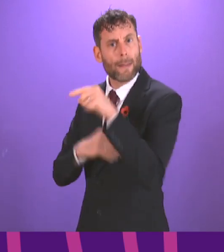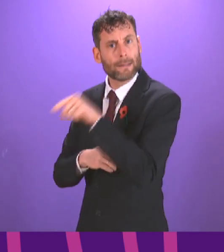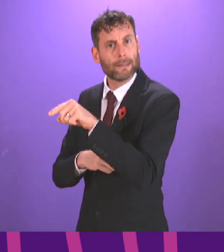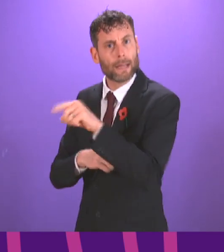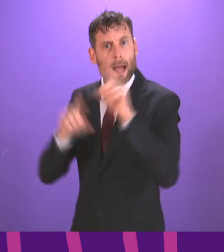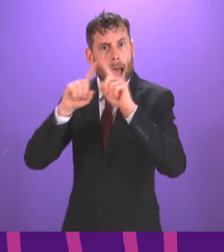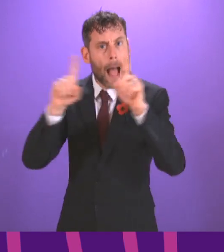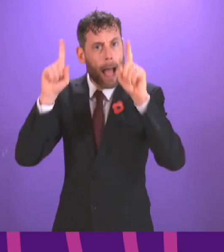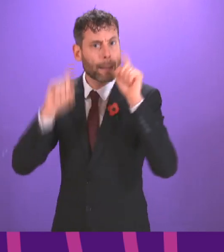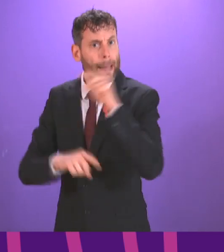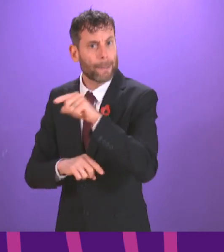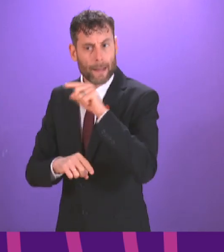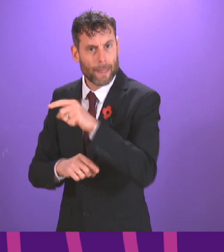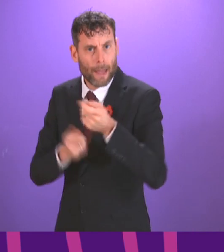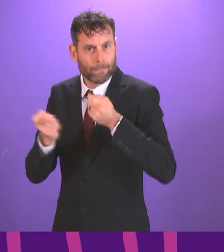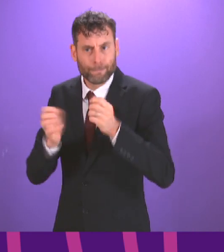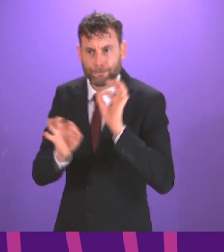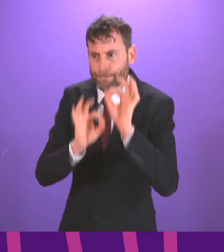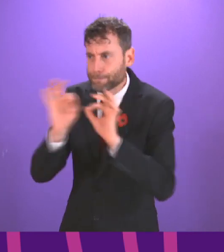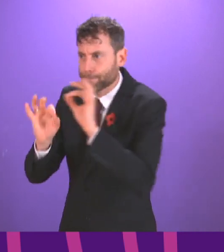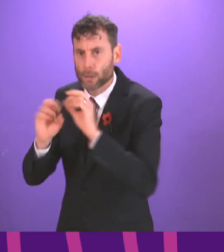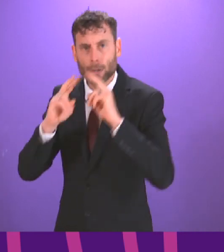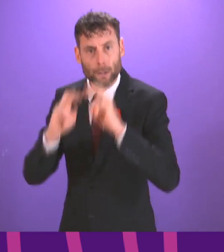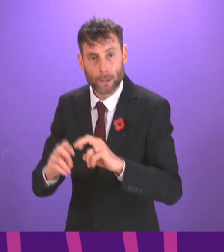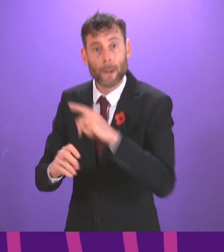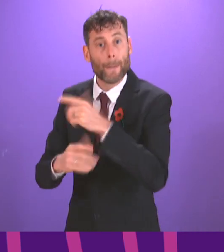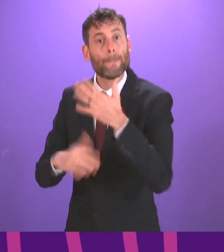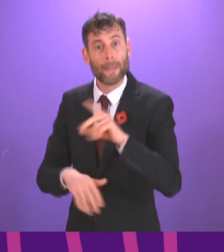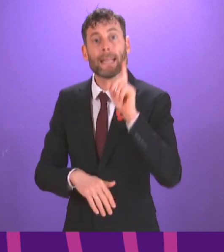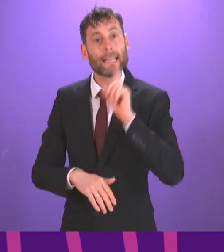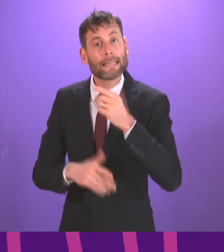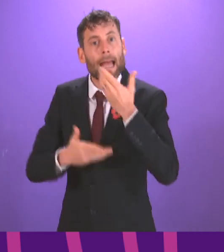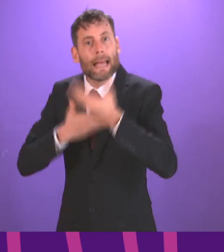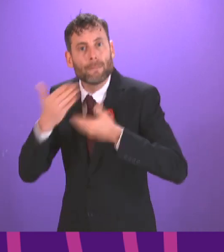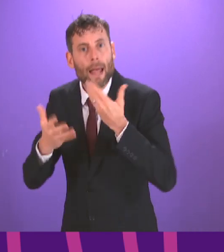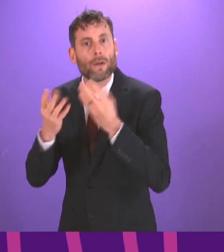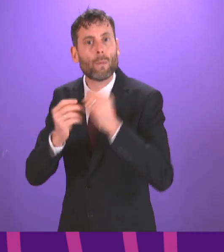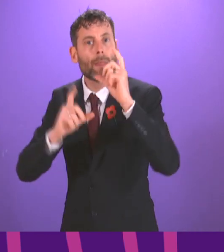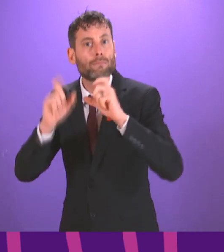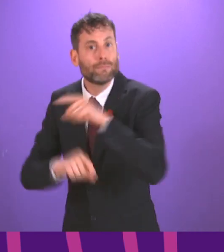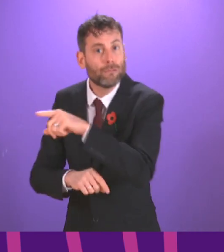independent and who, yesterday, conducted a briefing with journalists at which they explained their findings and methodology in more detail.